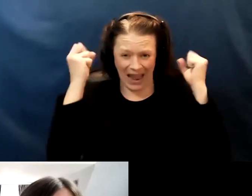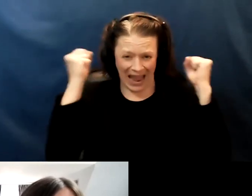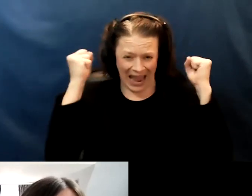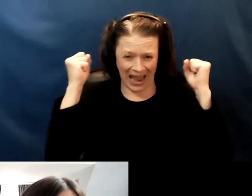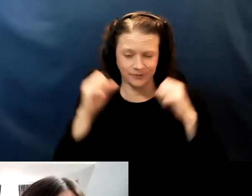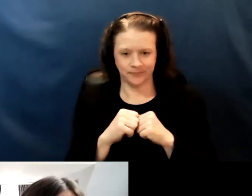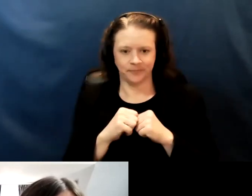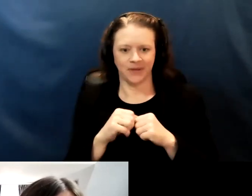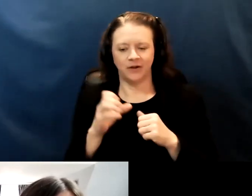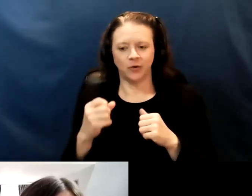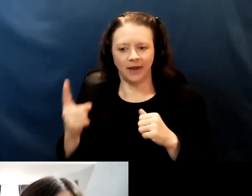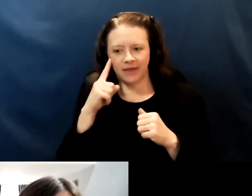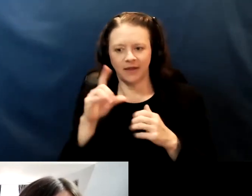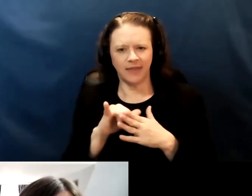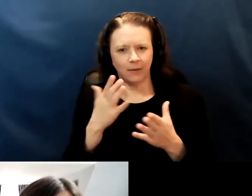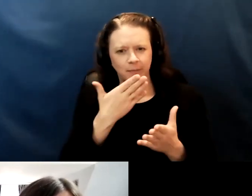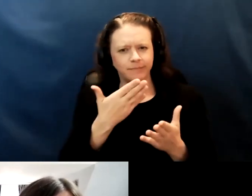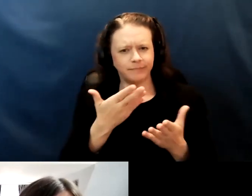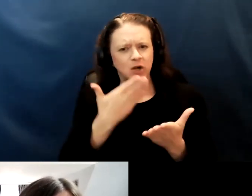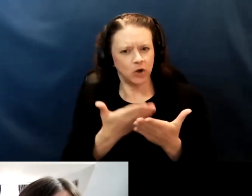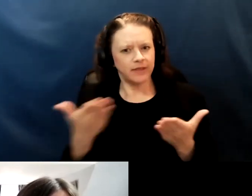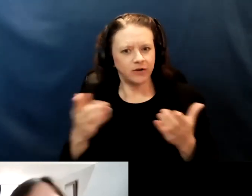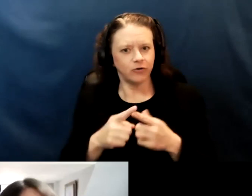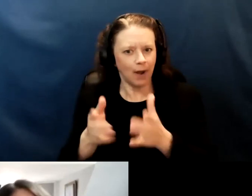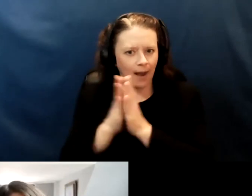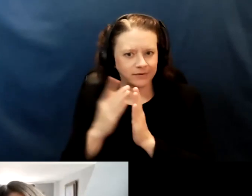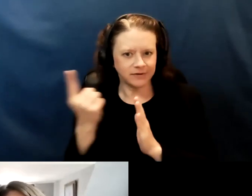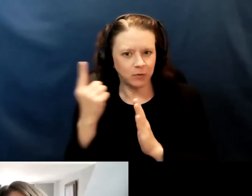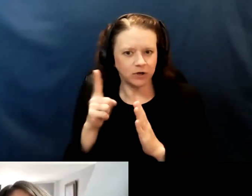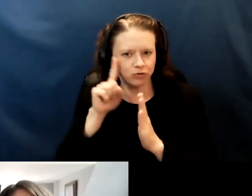So I think that would be a good thing to ask somebody to see.